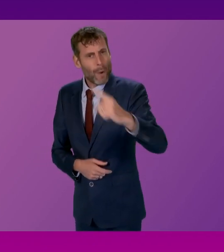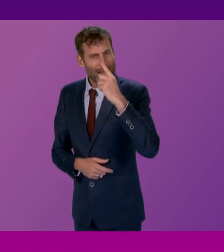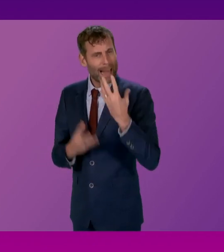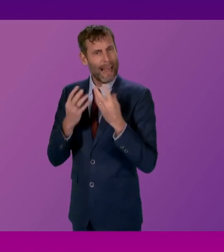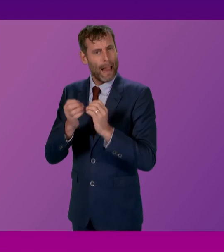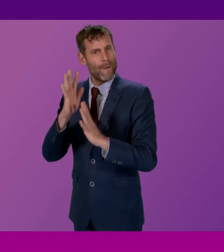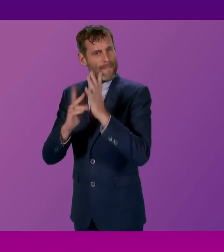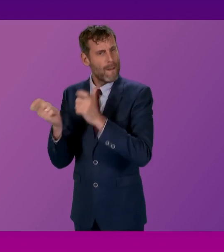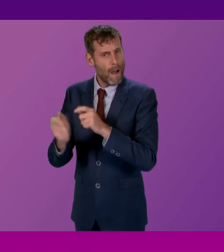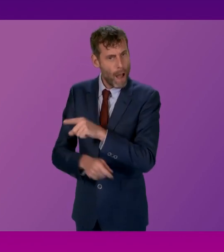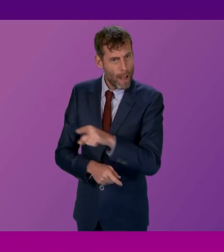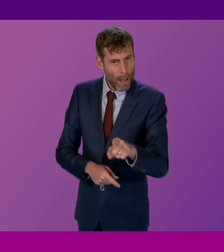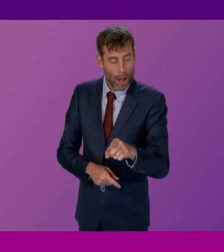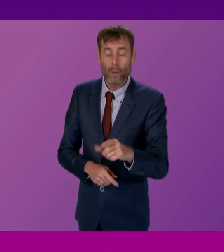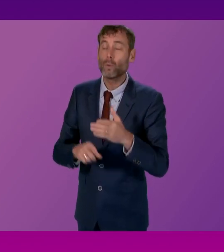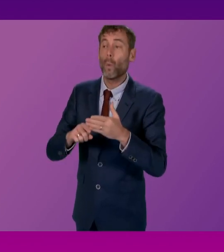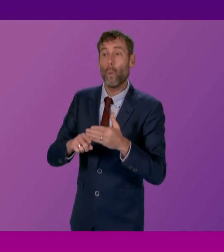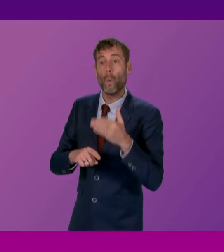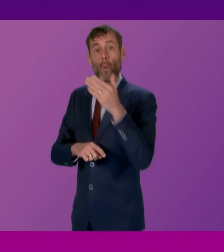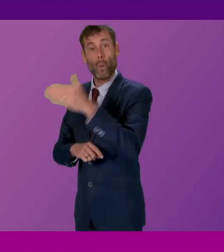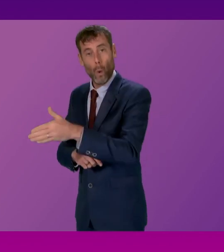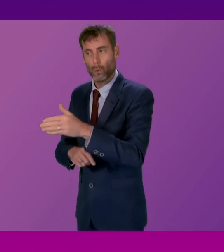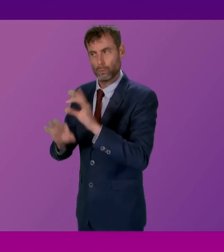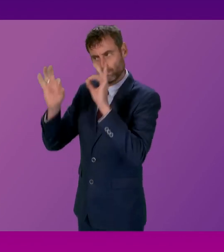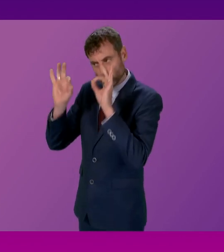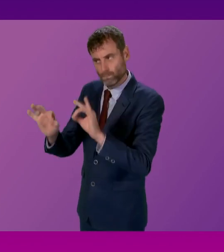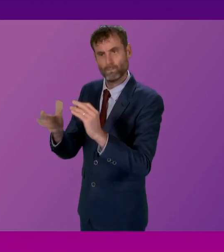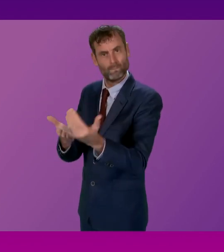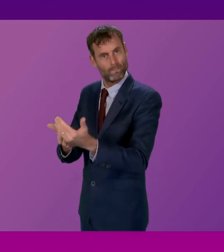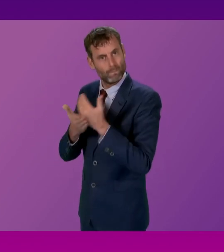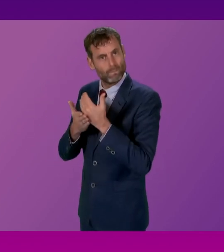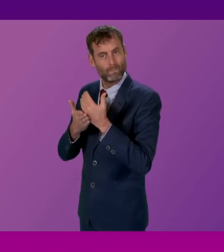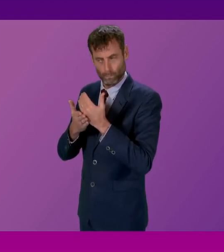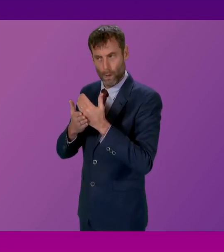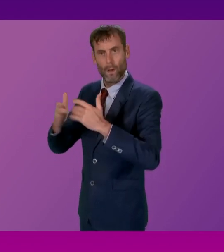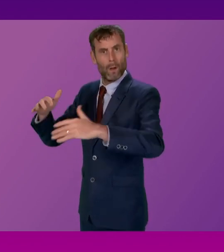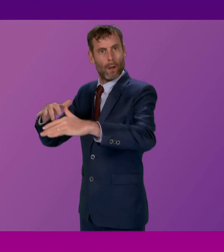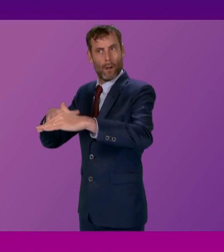by taking the decision to attend a public display, which is by far and away the safest